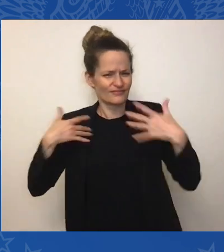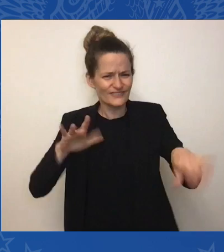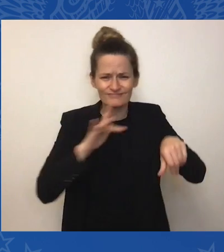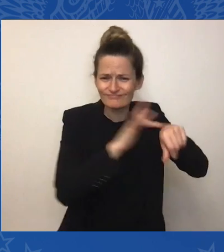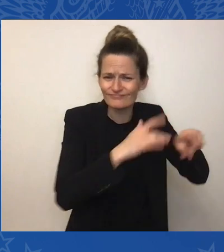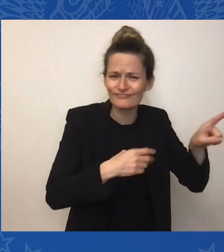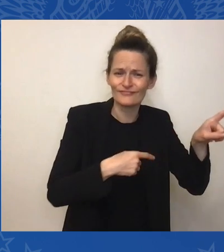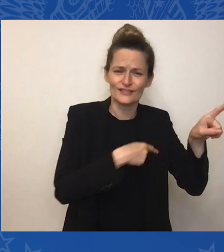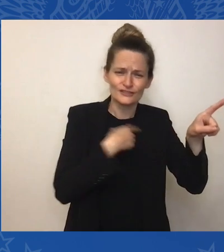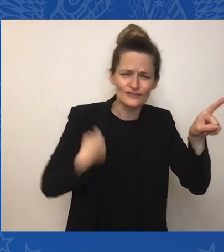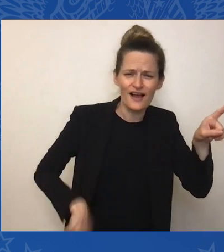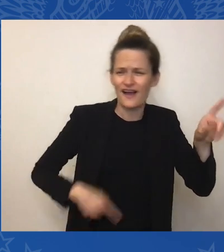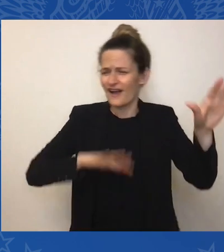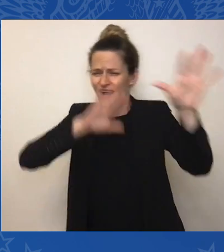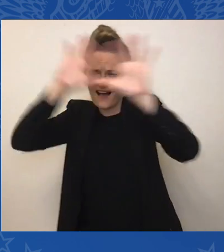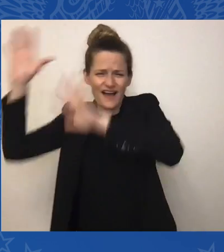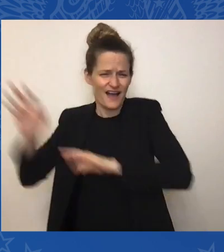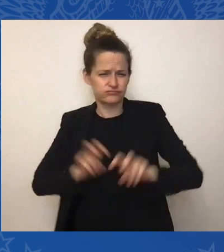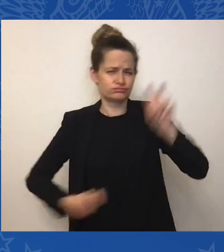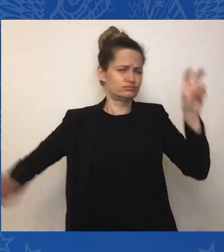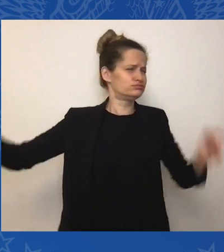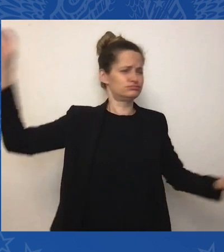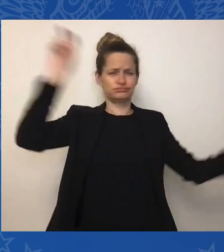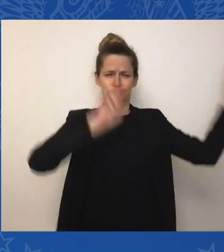and he turned to me and said, "Can you define America for me?"